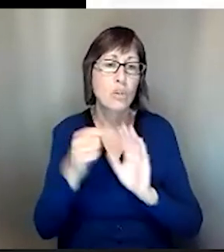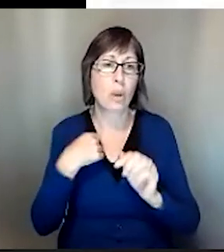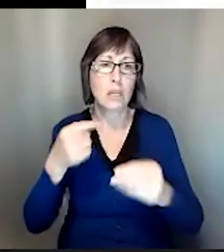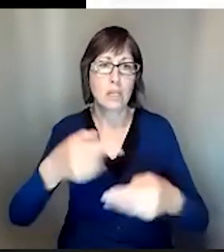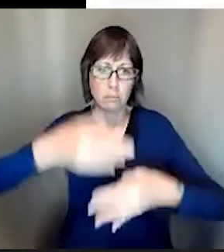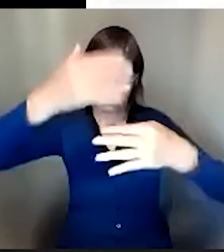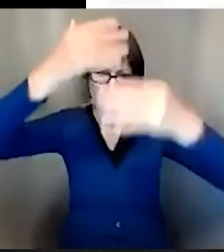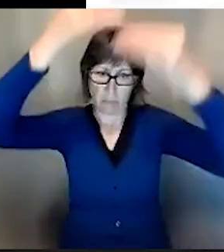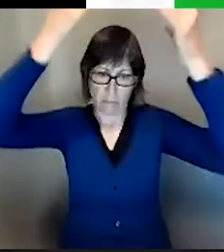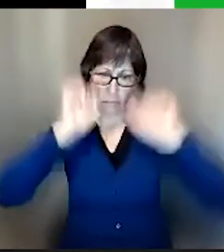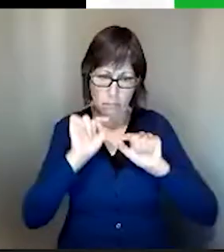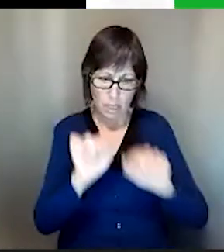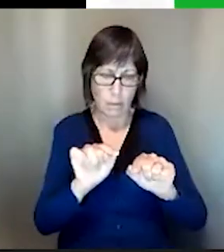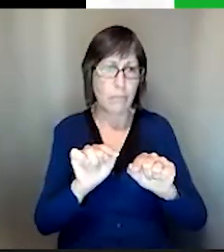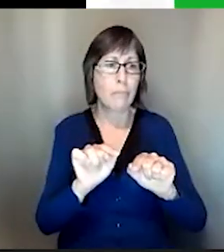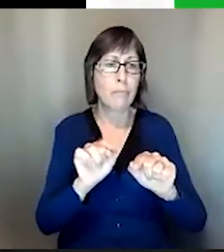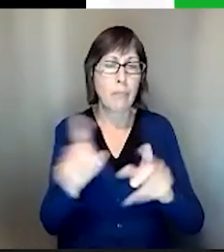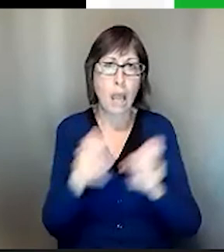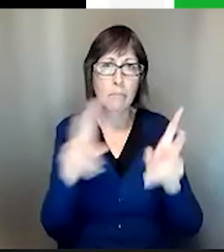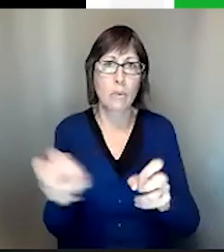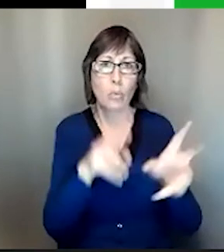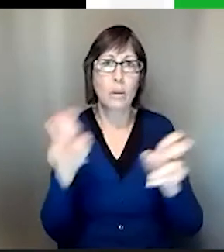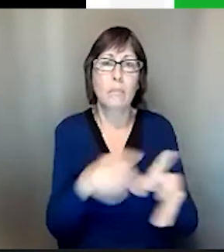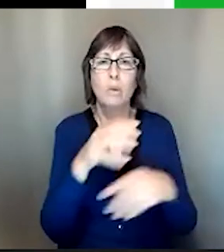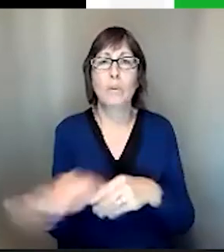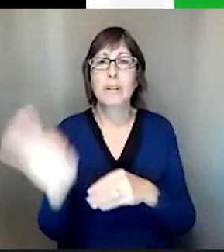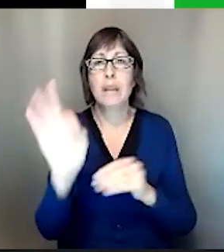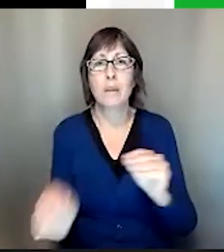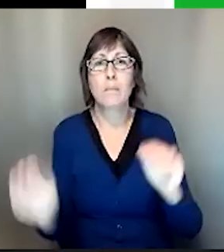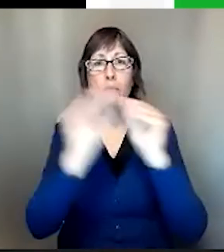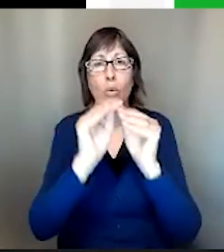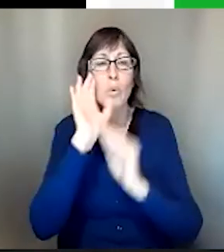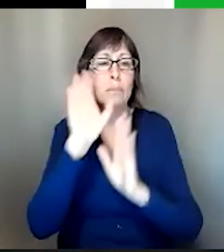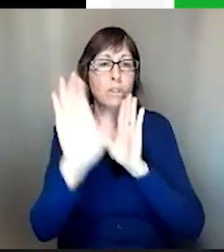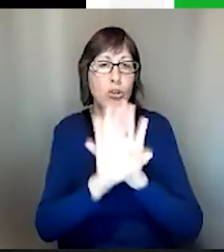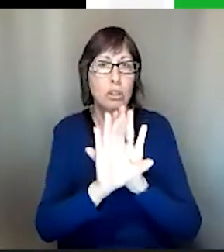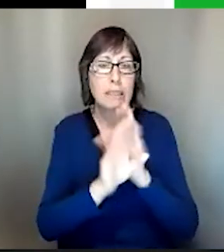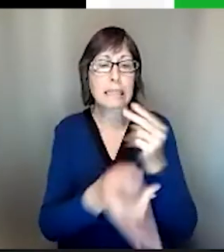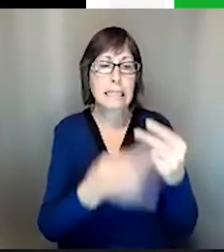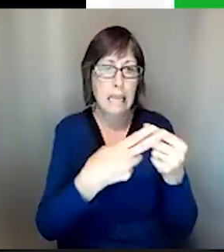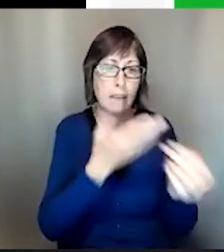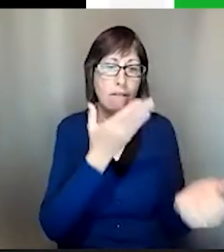up.